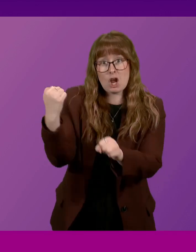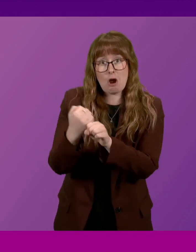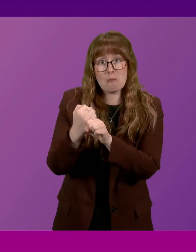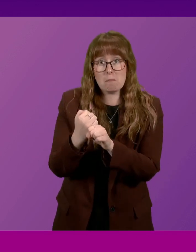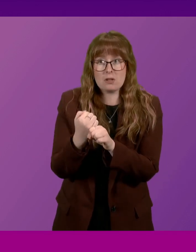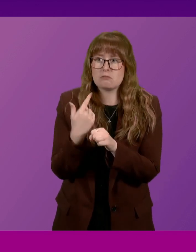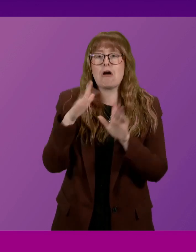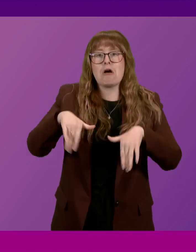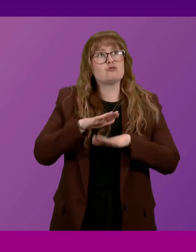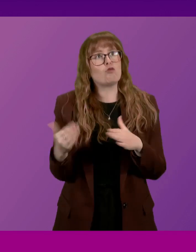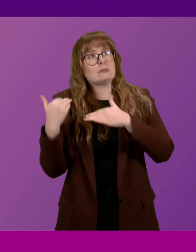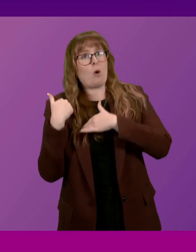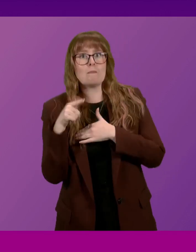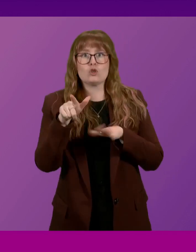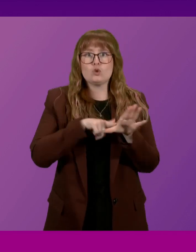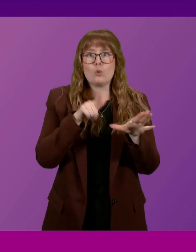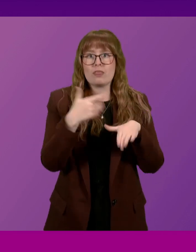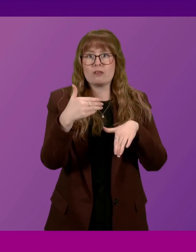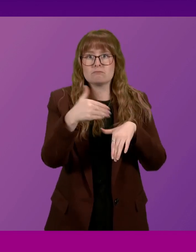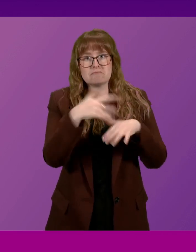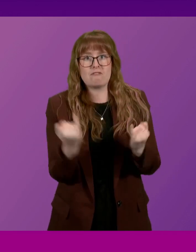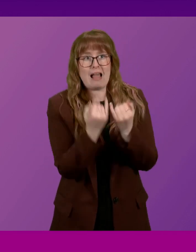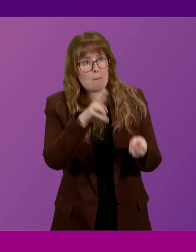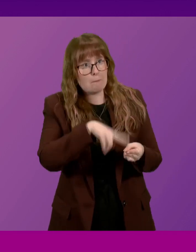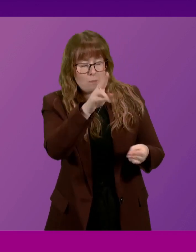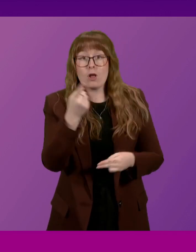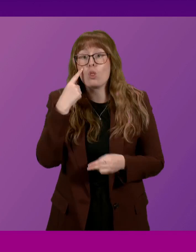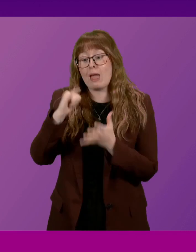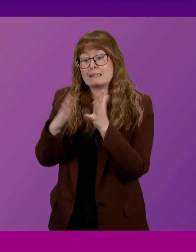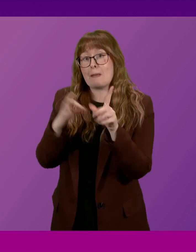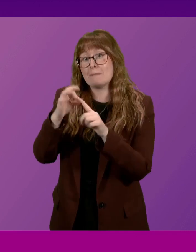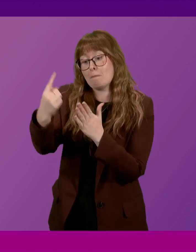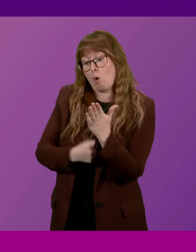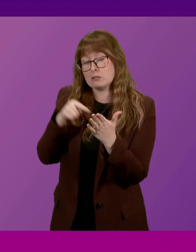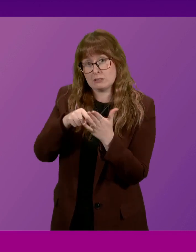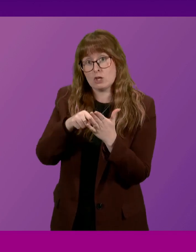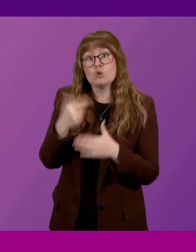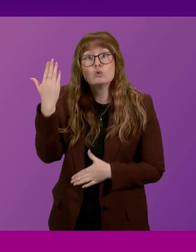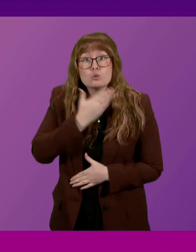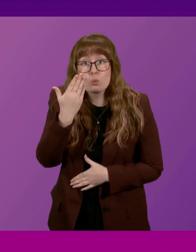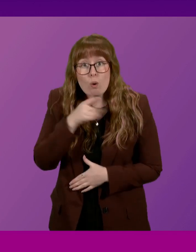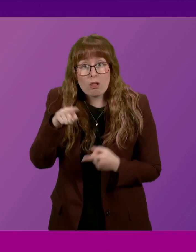for rising youth violence, but let us look at the SNP’s policies. It will not exclude